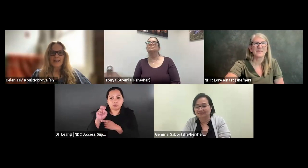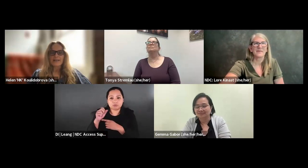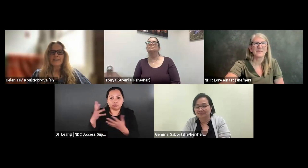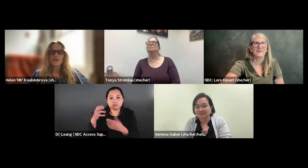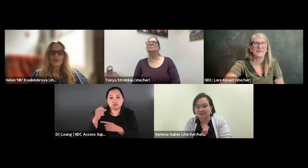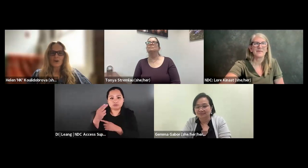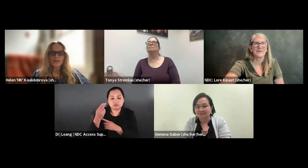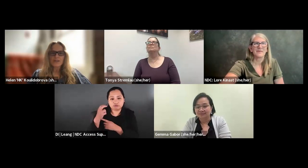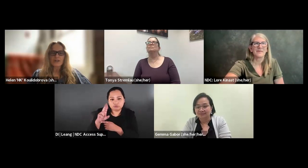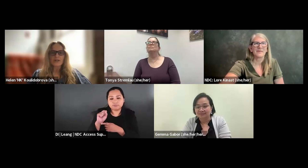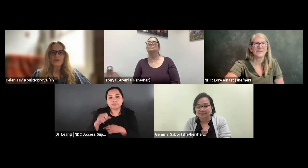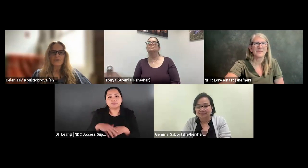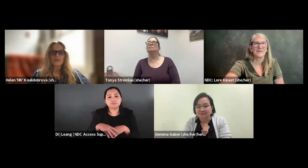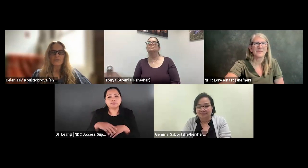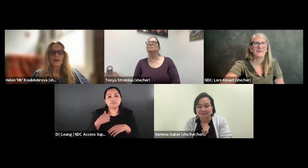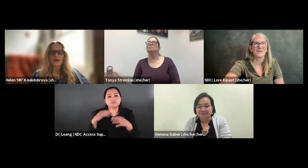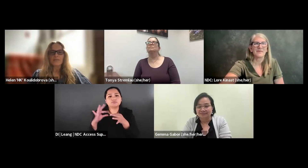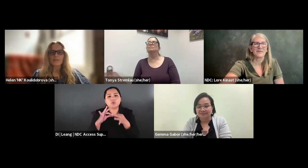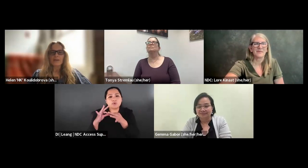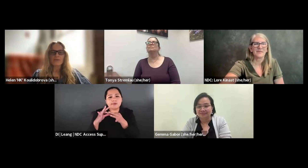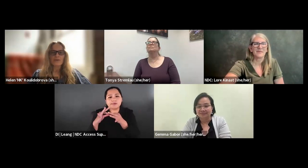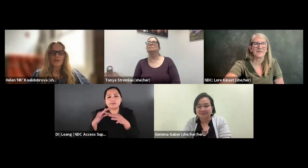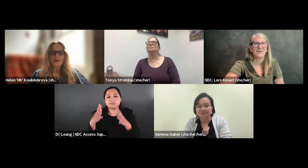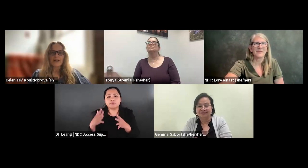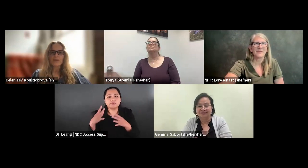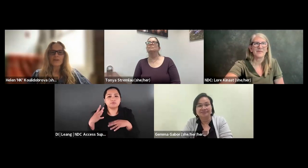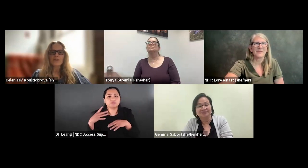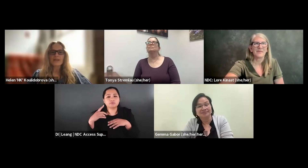and TESOL, Teaching English to Users of Other Languages